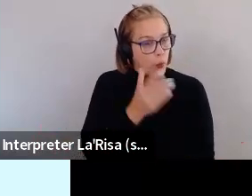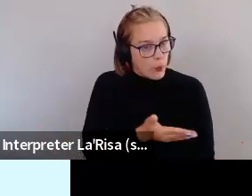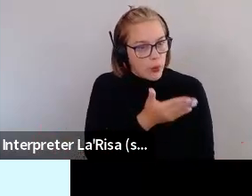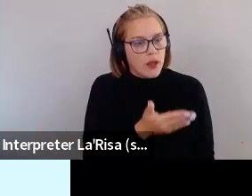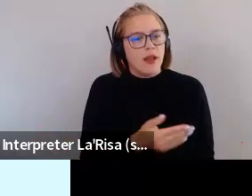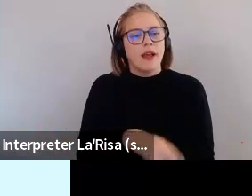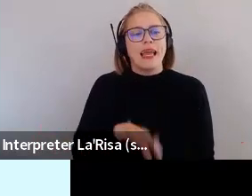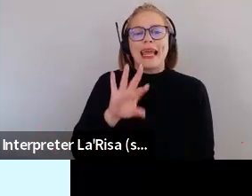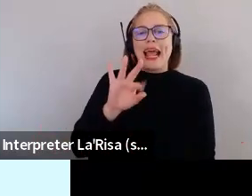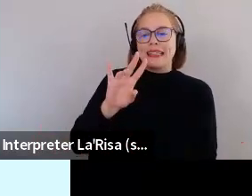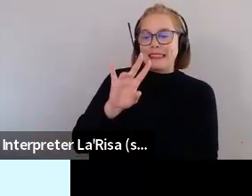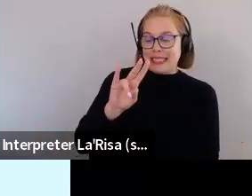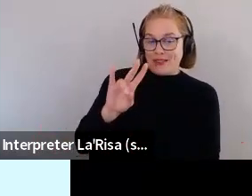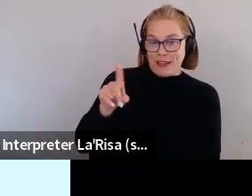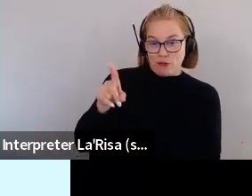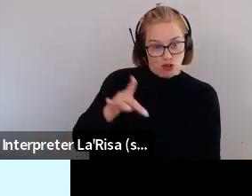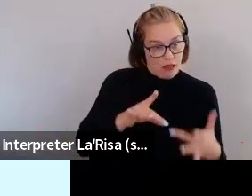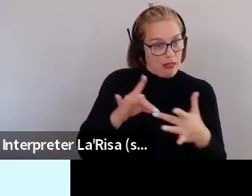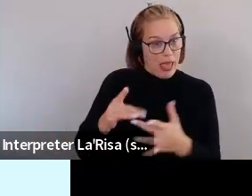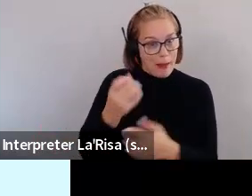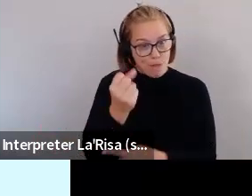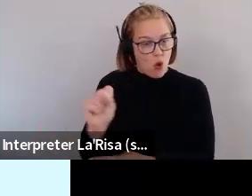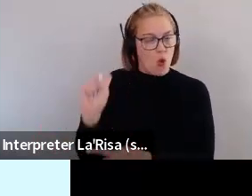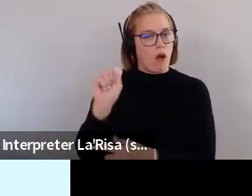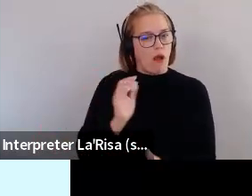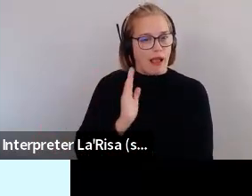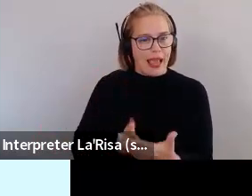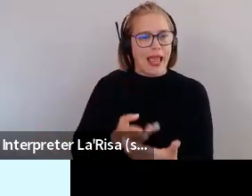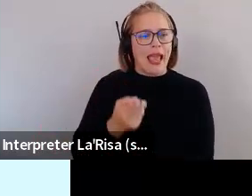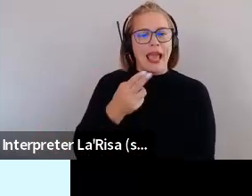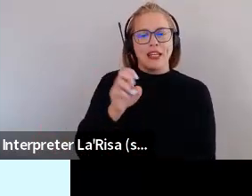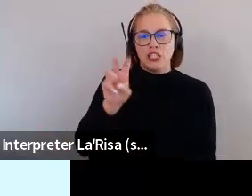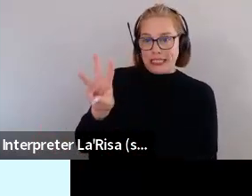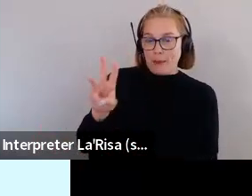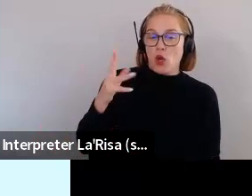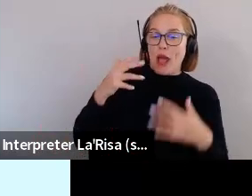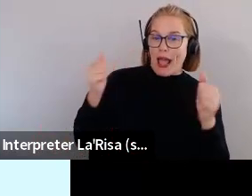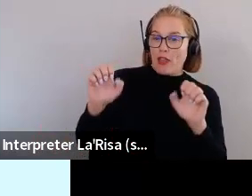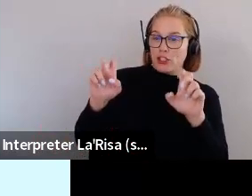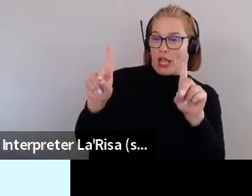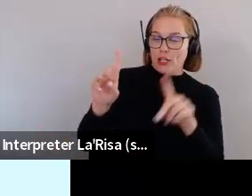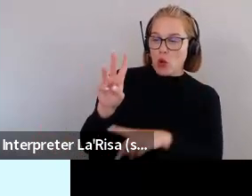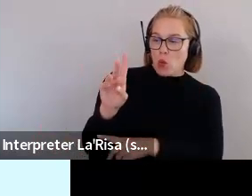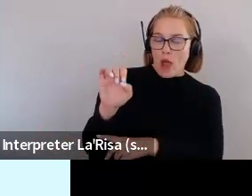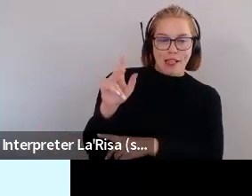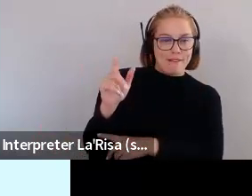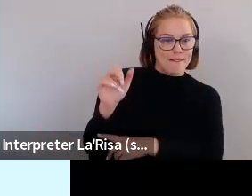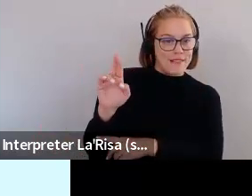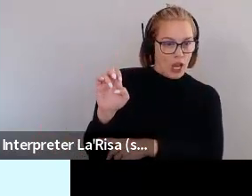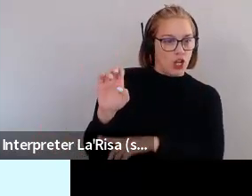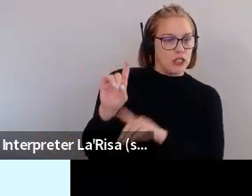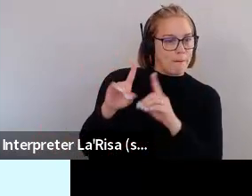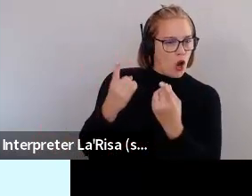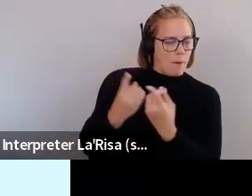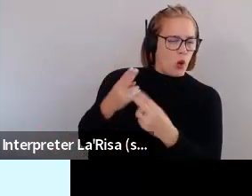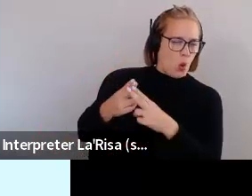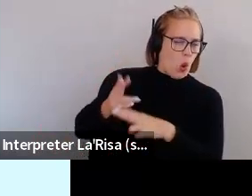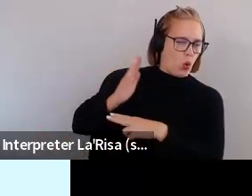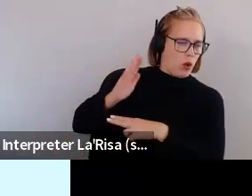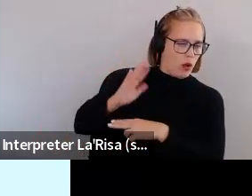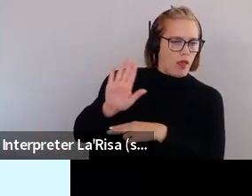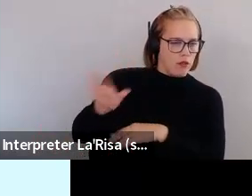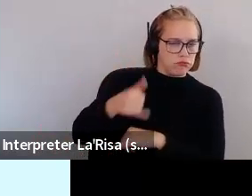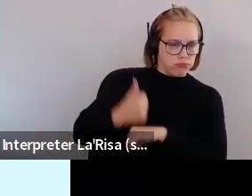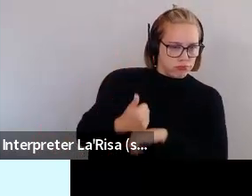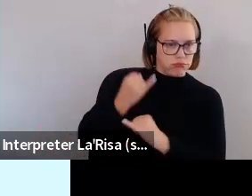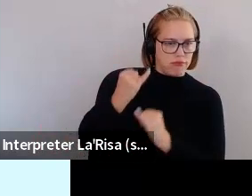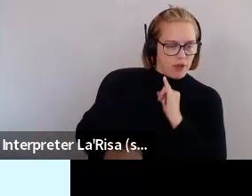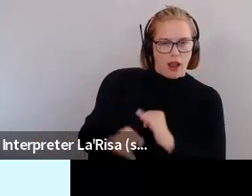to either read her autobiography or Google her to find out more about her